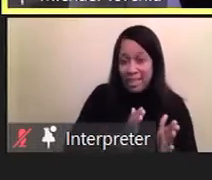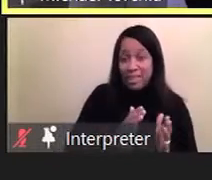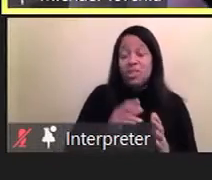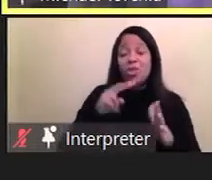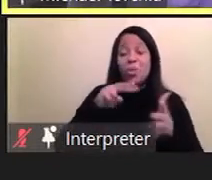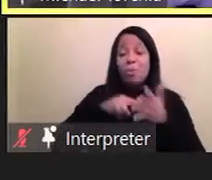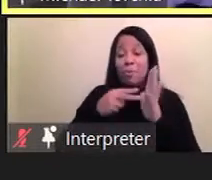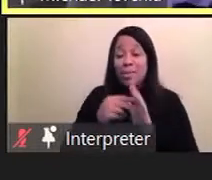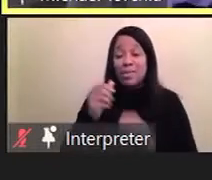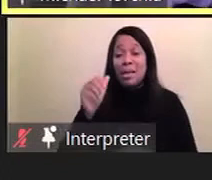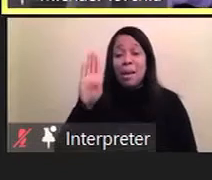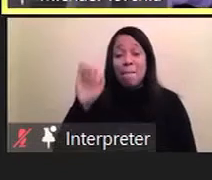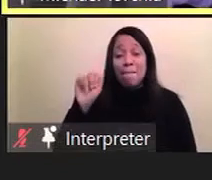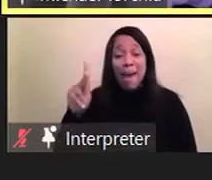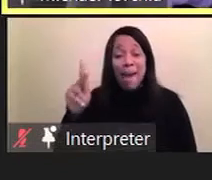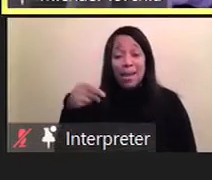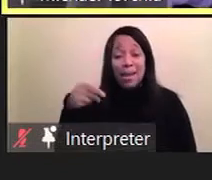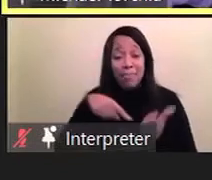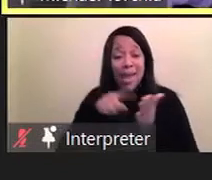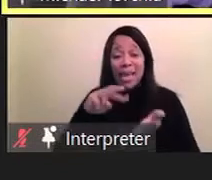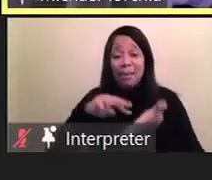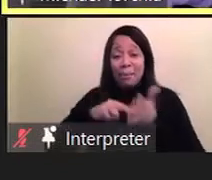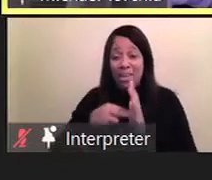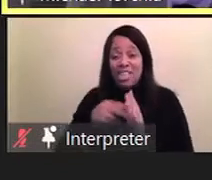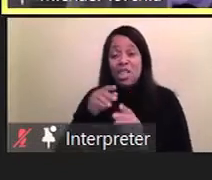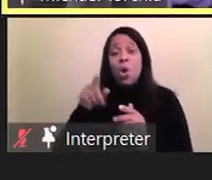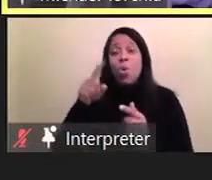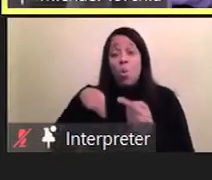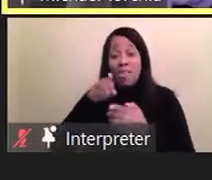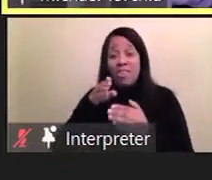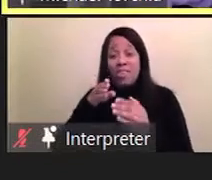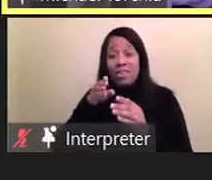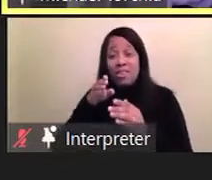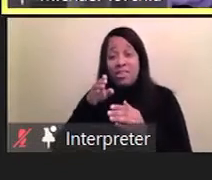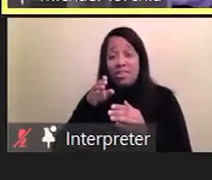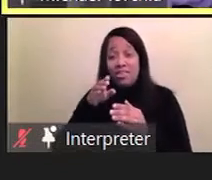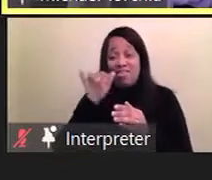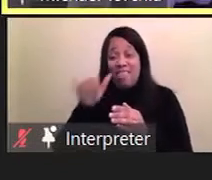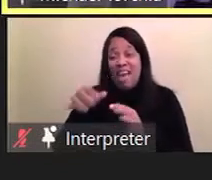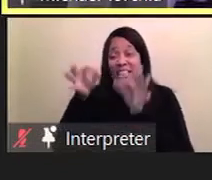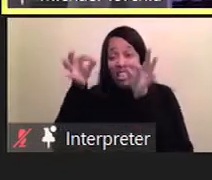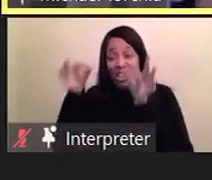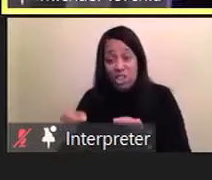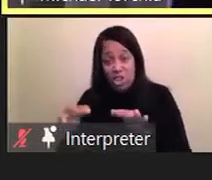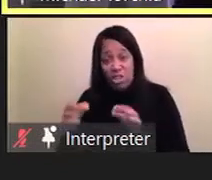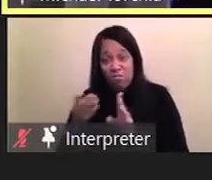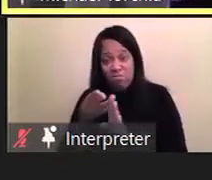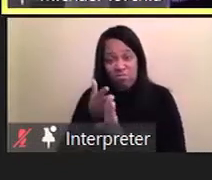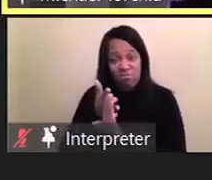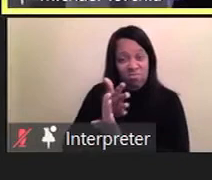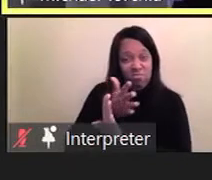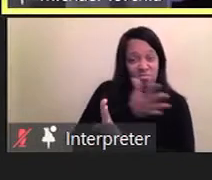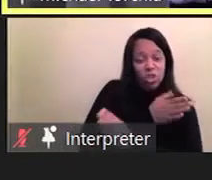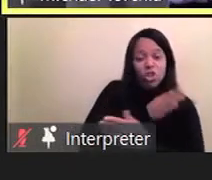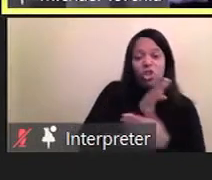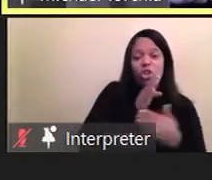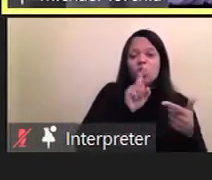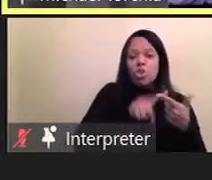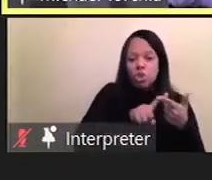back to the time that they were terminated or back to the time that they left the company. So they get all that retroactive back pay.